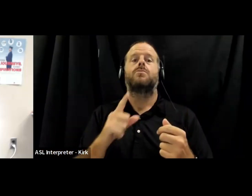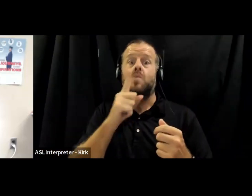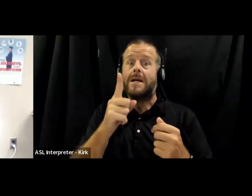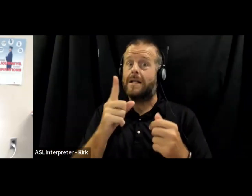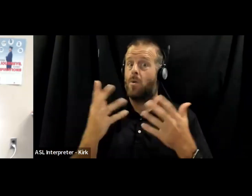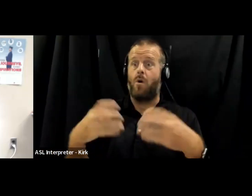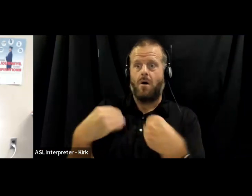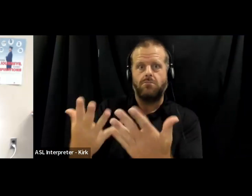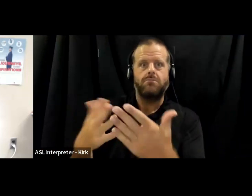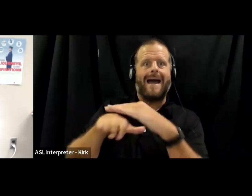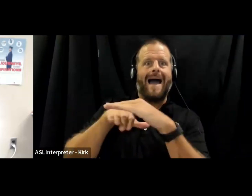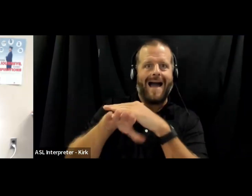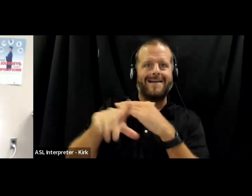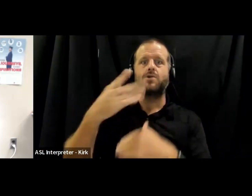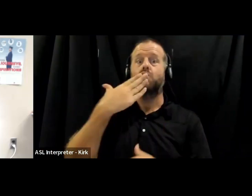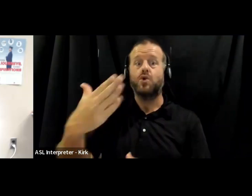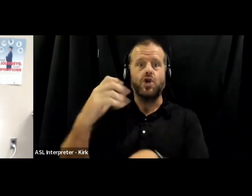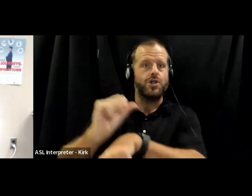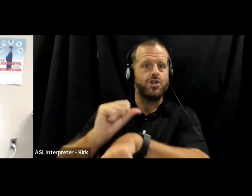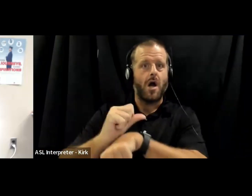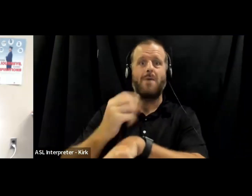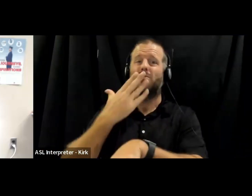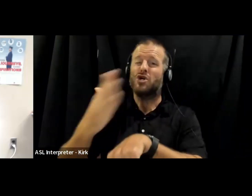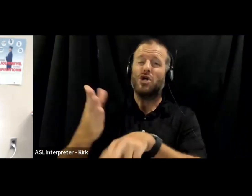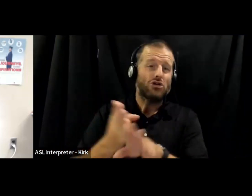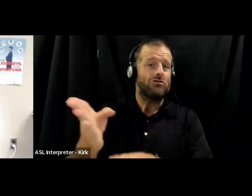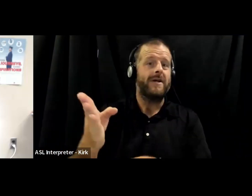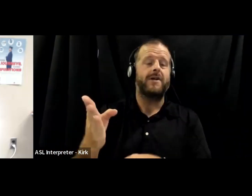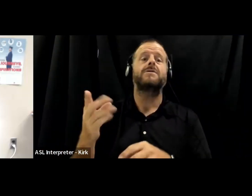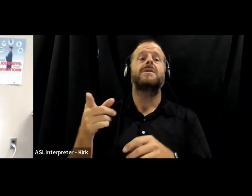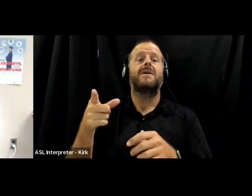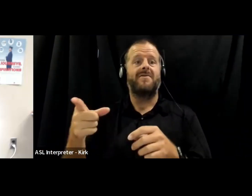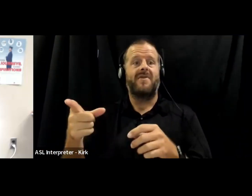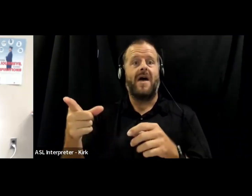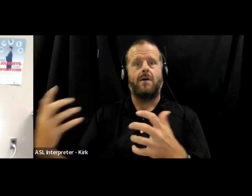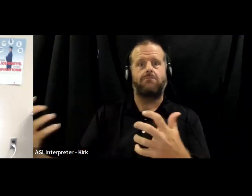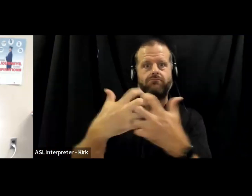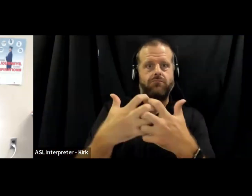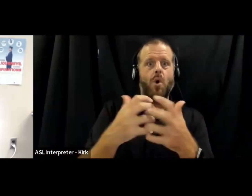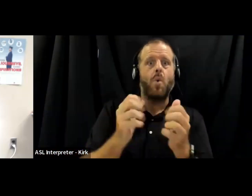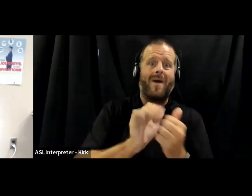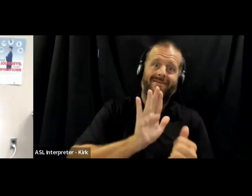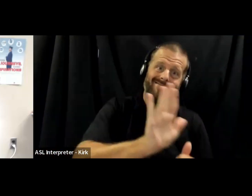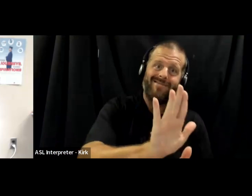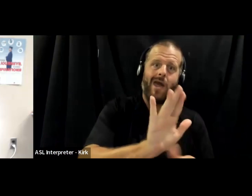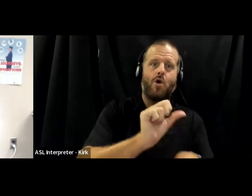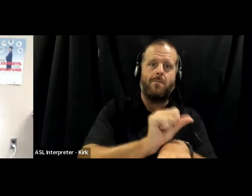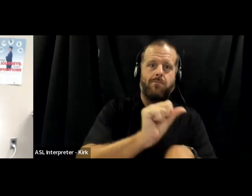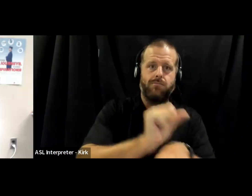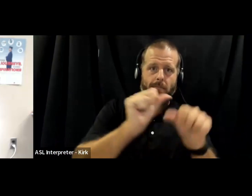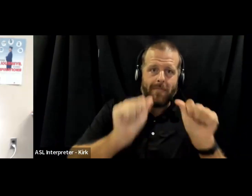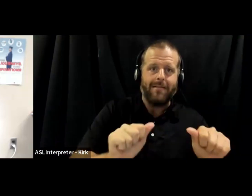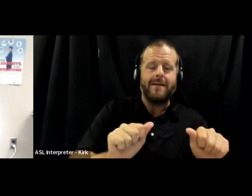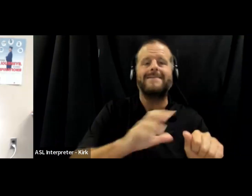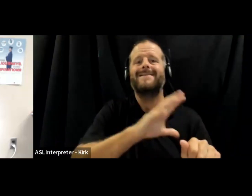good jobs and these careers that are really commensurate with the person's abilities and their interests and their aspirations.